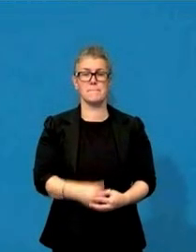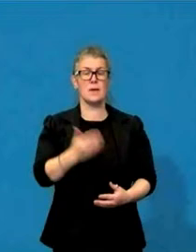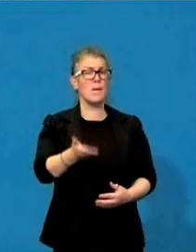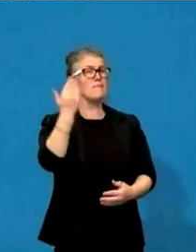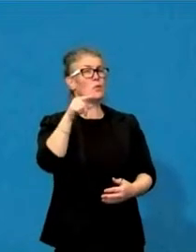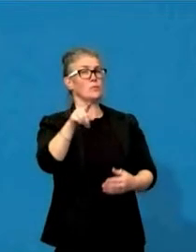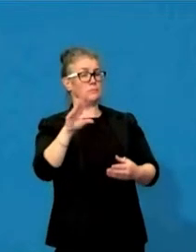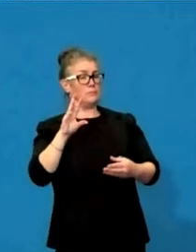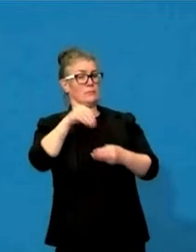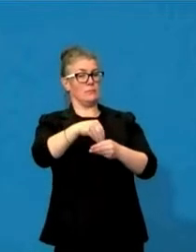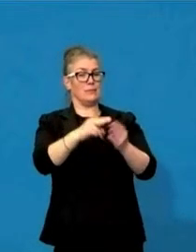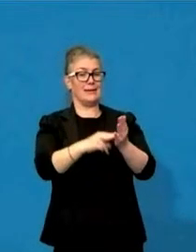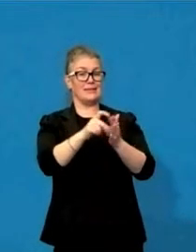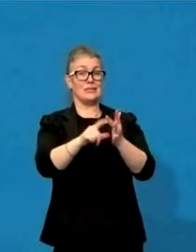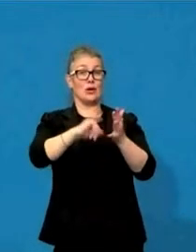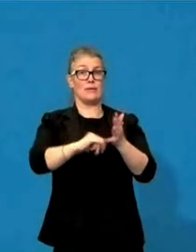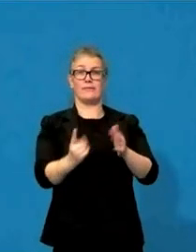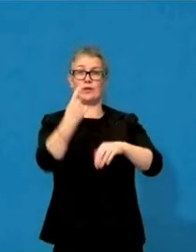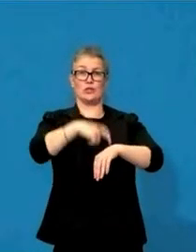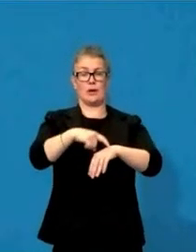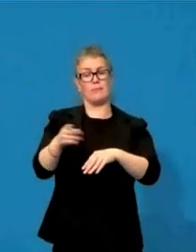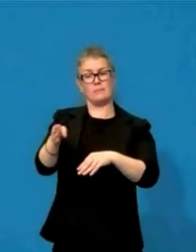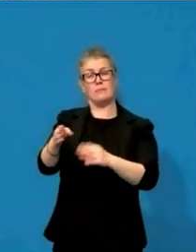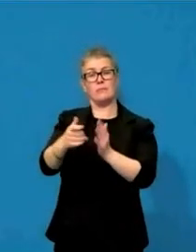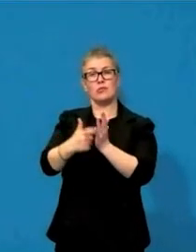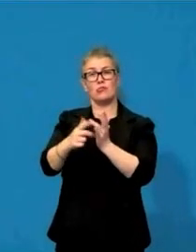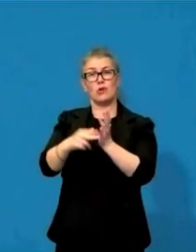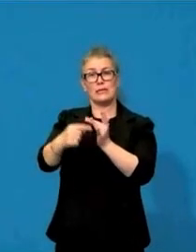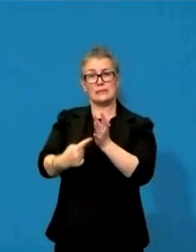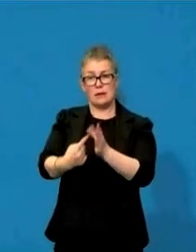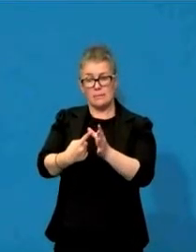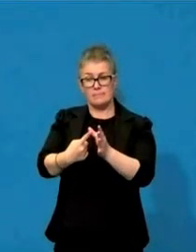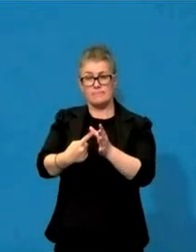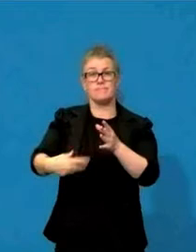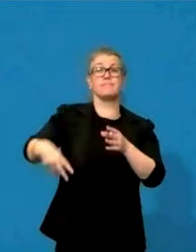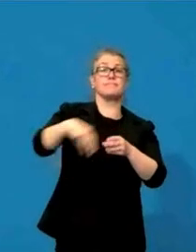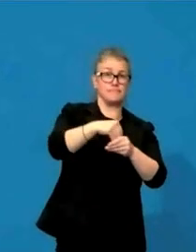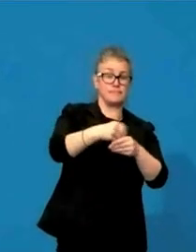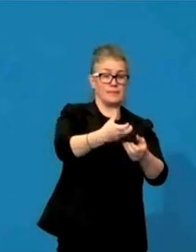the NDIS in terms of Ronita signing up and being allocated a plan, did you understand